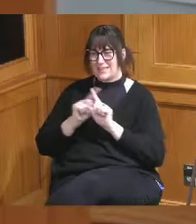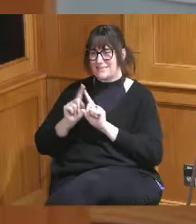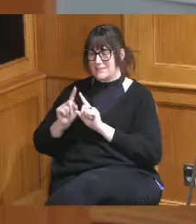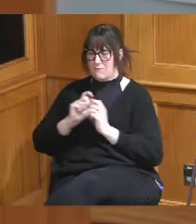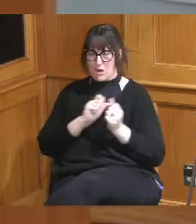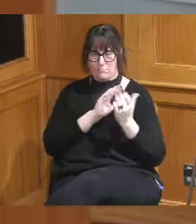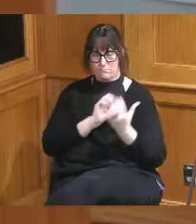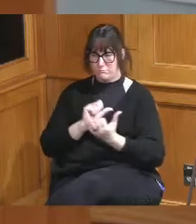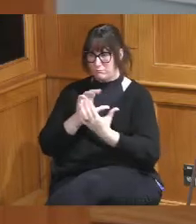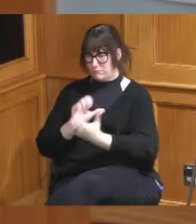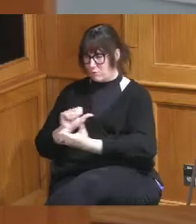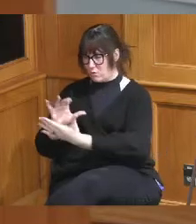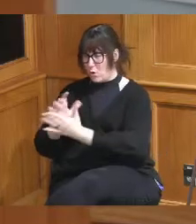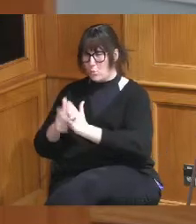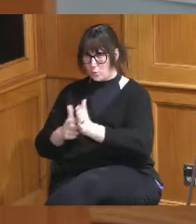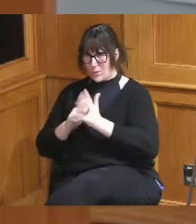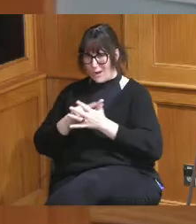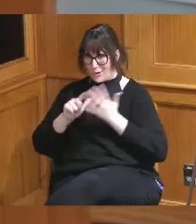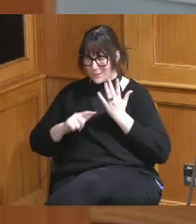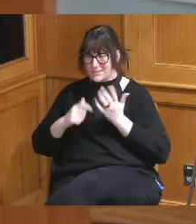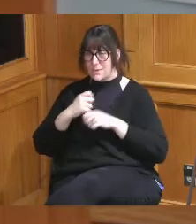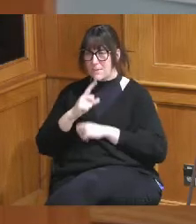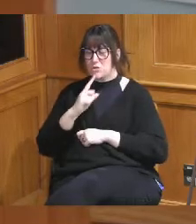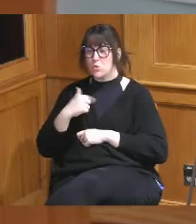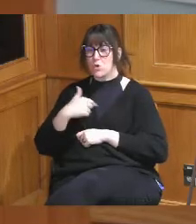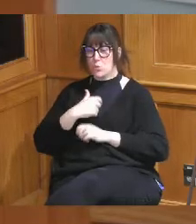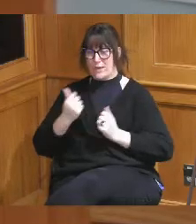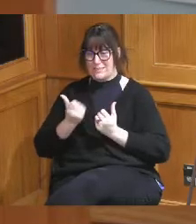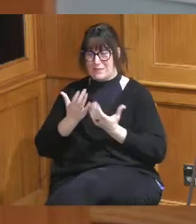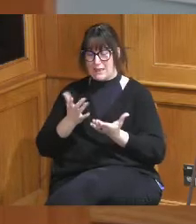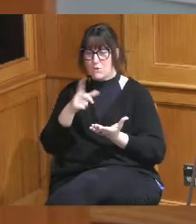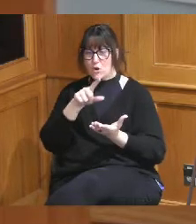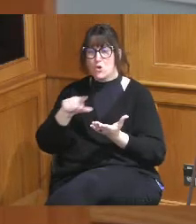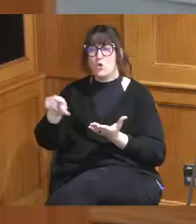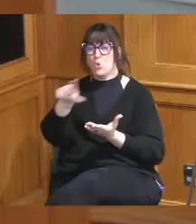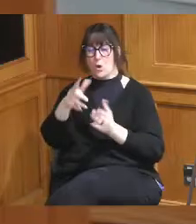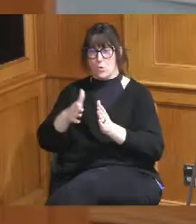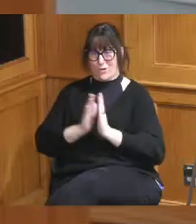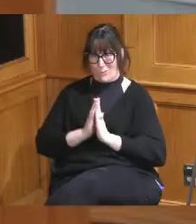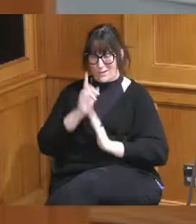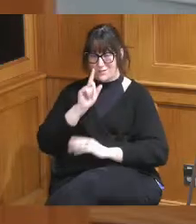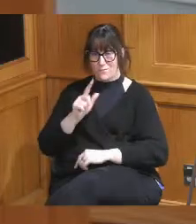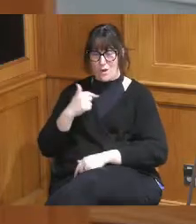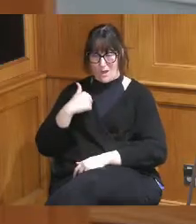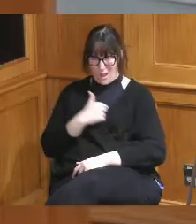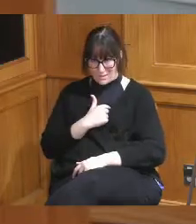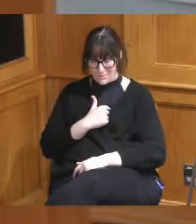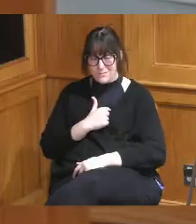with the county to make sure we're delivering on what you all have asked for in in in in stewarding